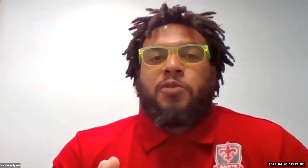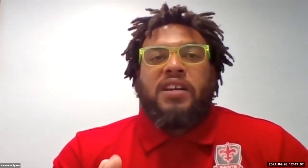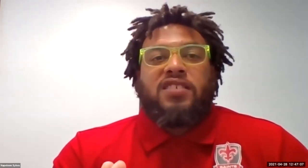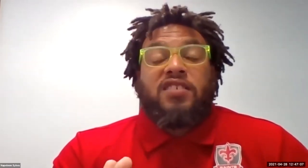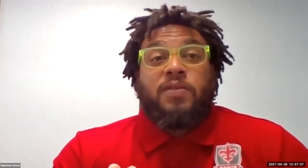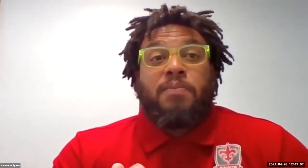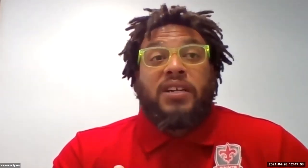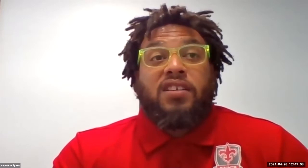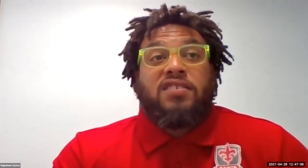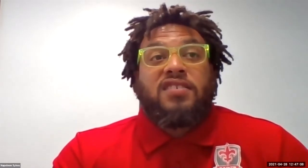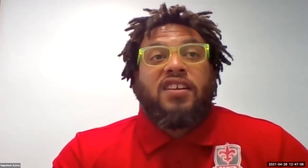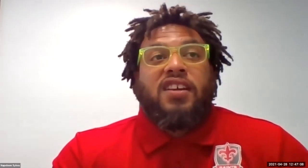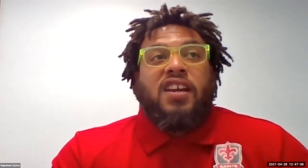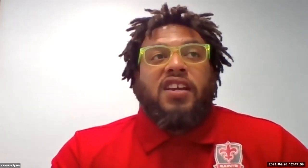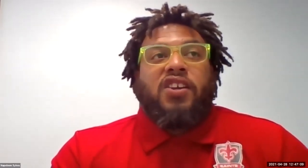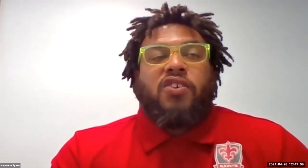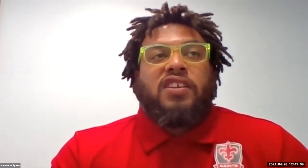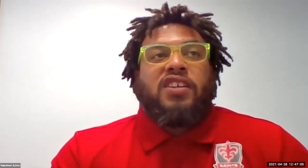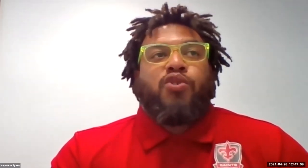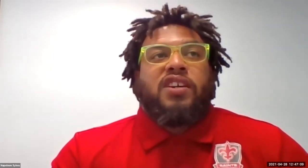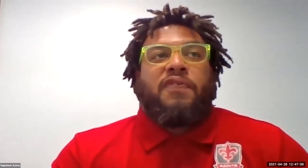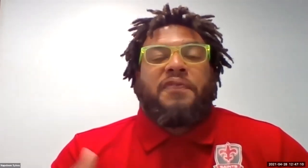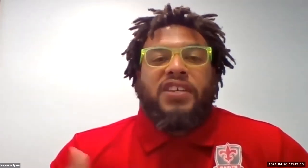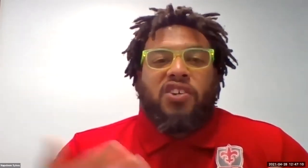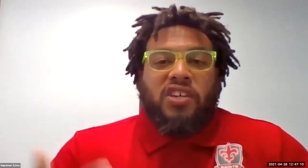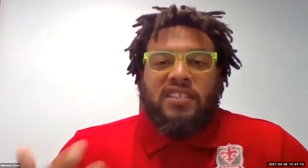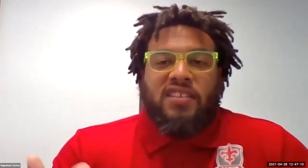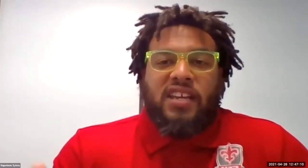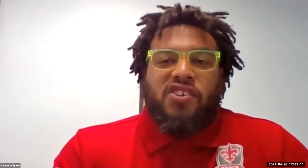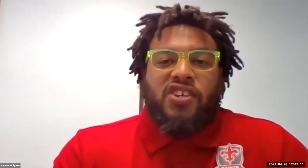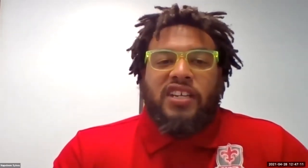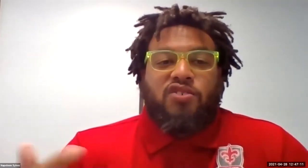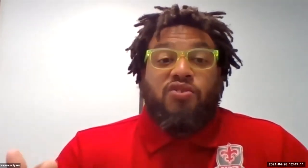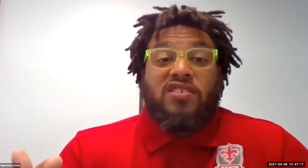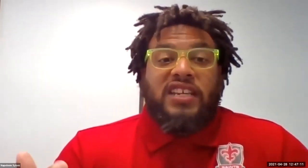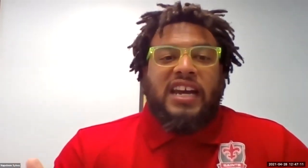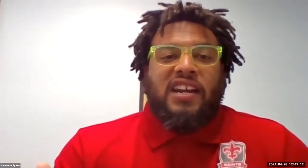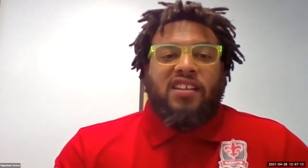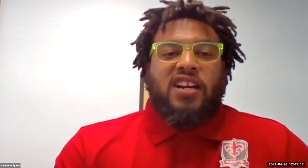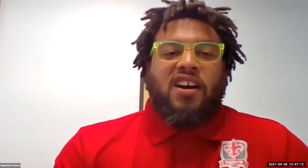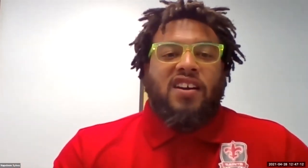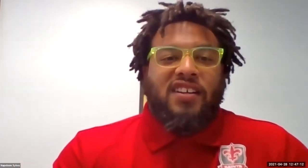Corporation, Lexington Market, Inc., Market Center Community Development Corporation, Seawall. As well as Kristen mentioned the Pathways grant.